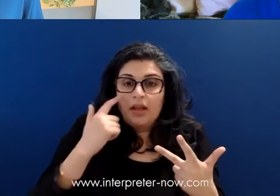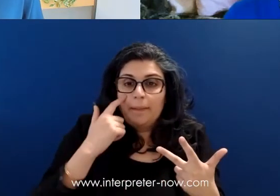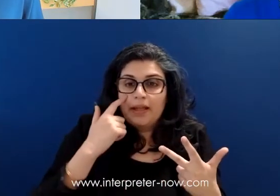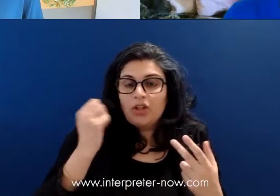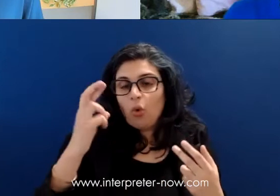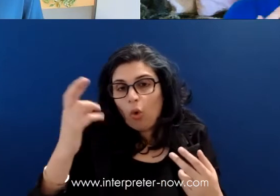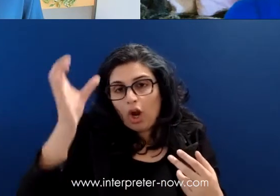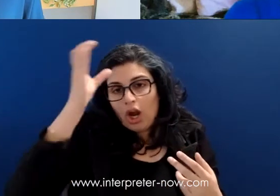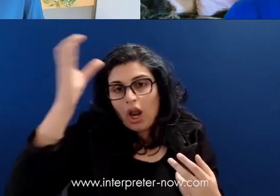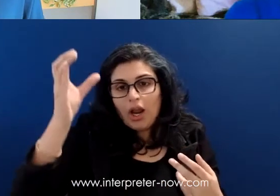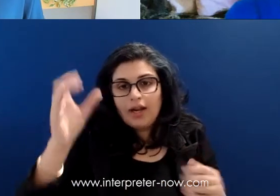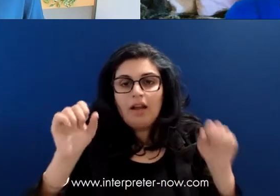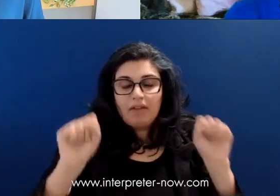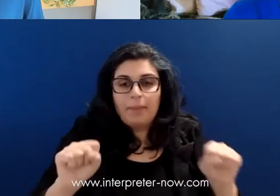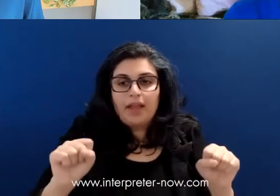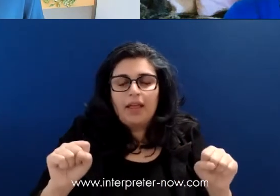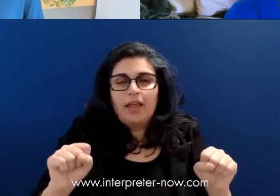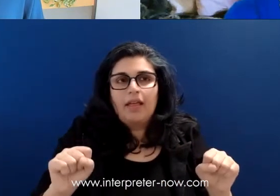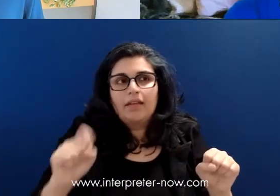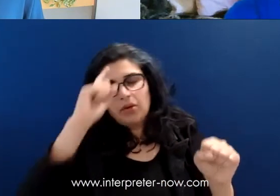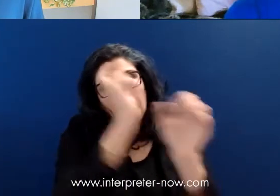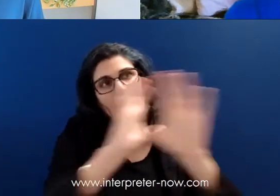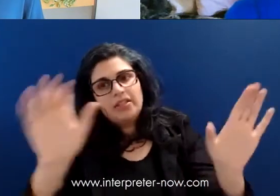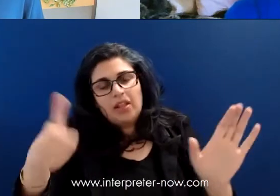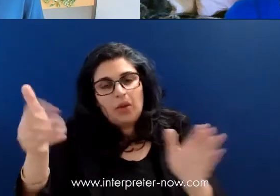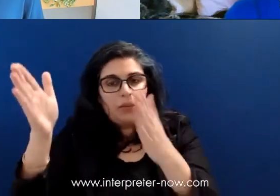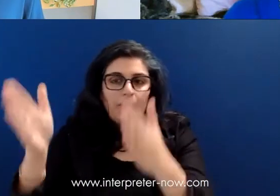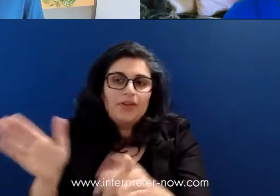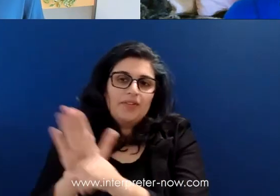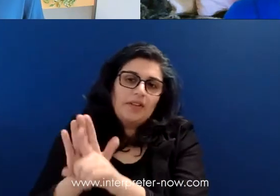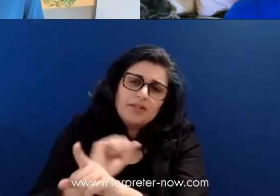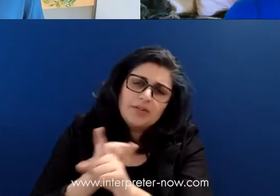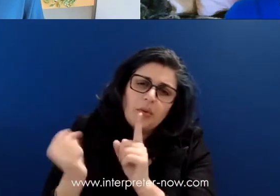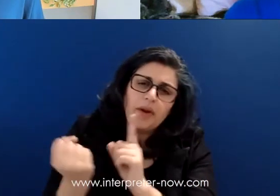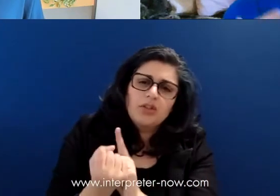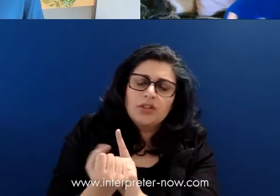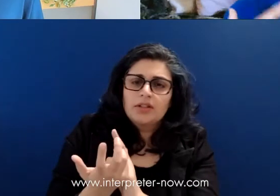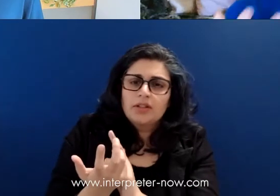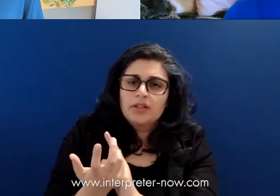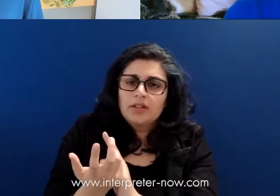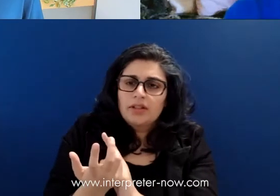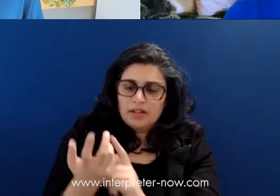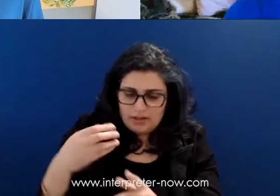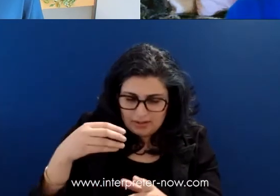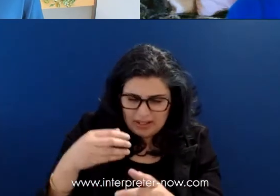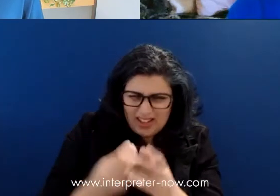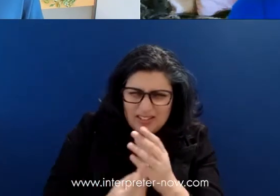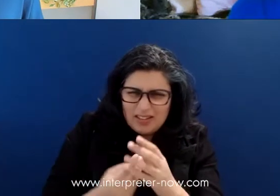This is the ability to imagine another person's situation from the inside out, like to adopt